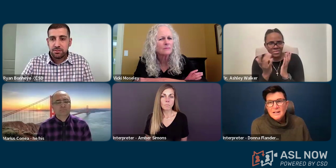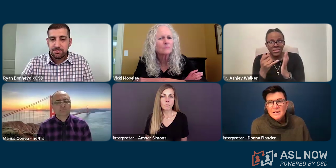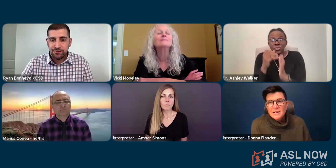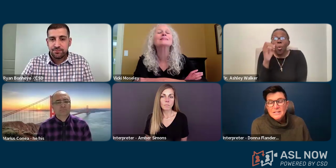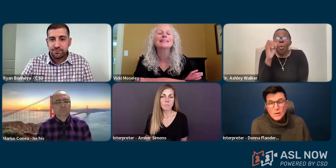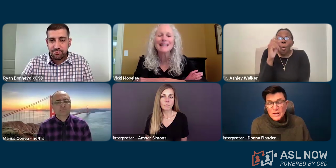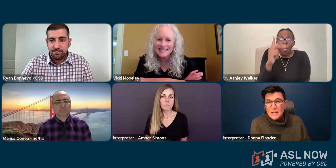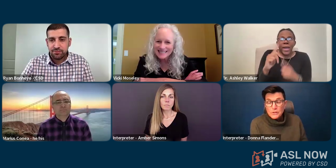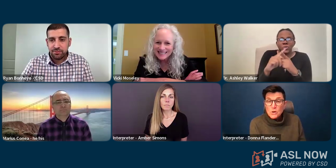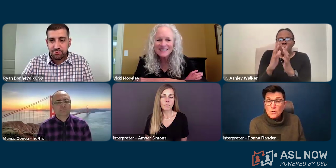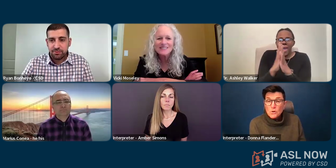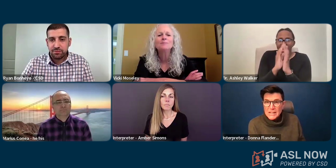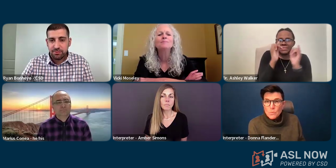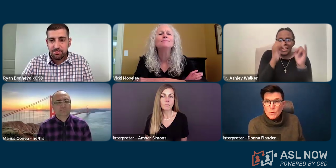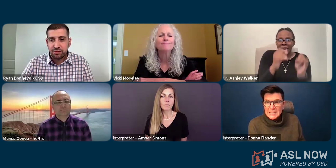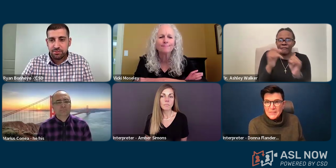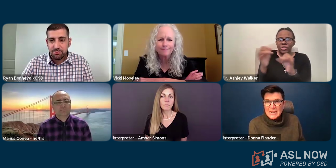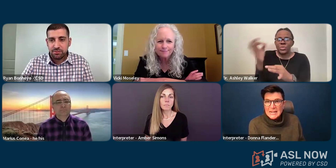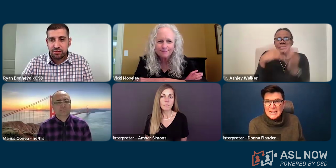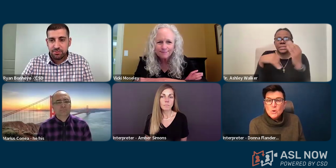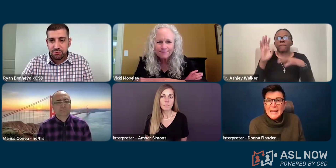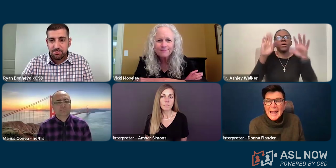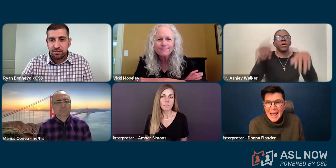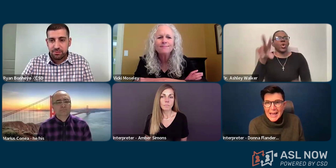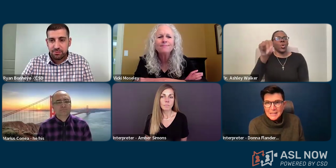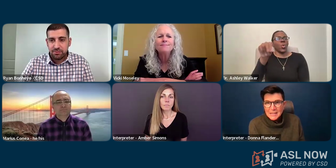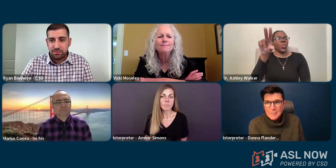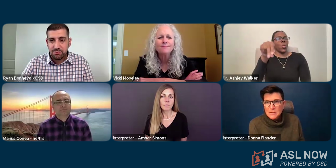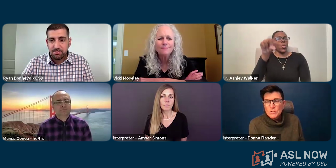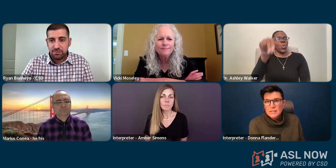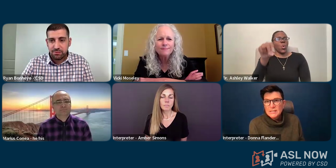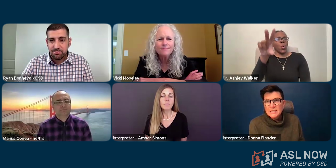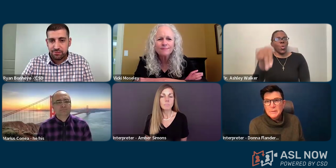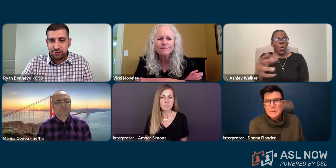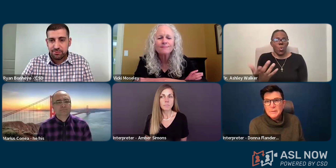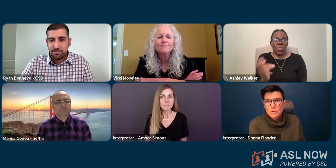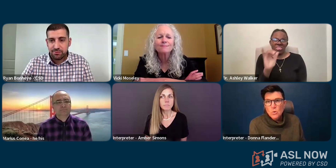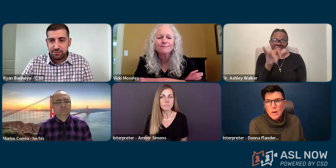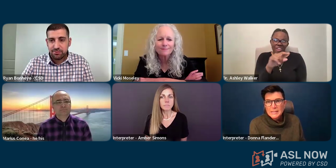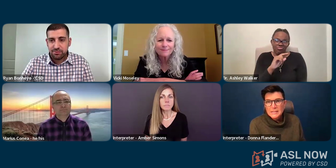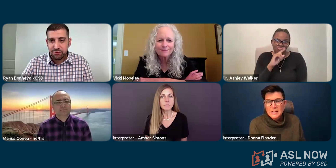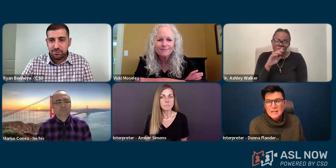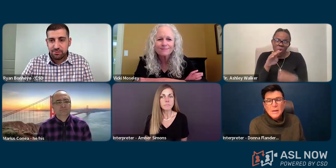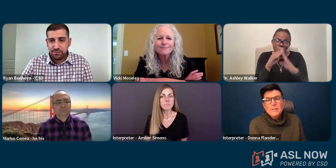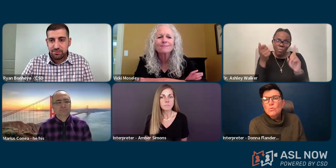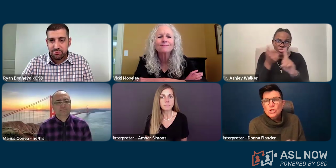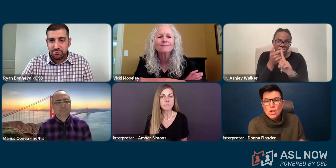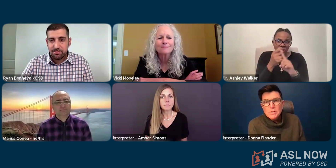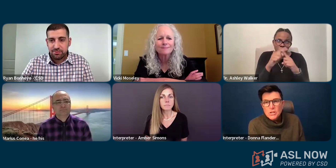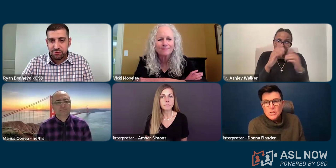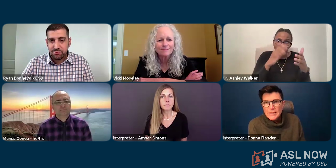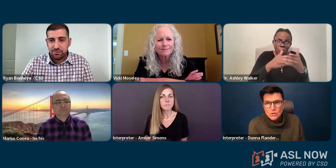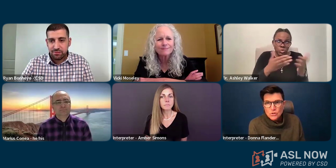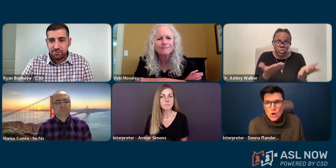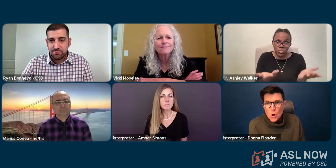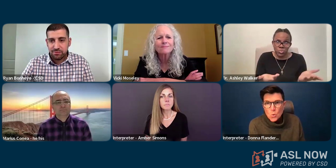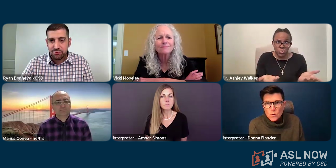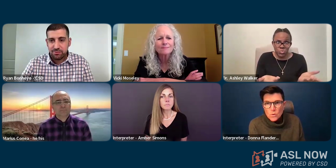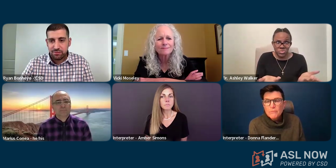you know, if you don't understand what it is that they need, it's okay to ask about someone's accessibility request, but don't jump to the answer no.